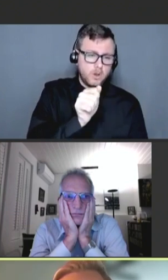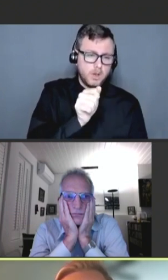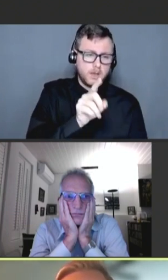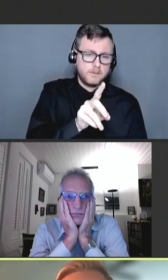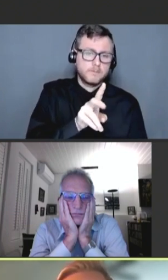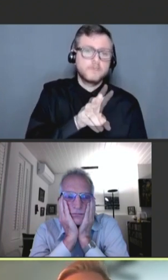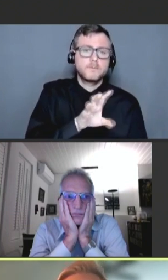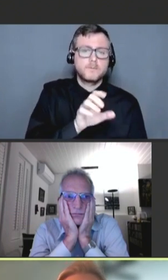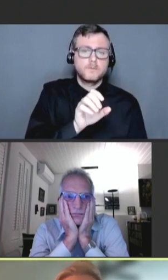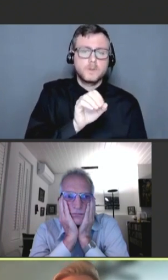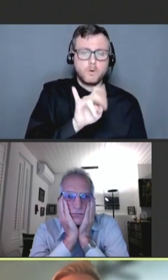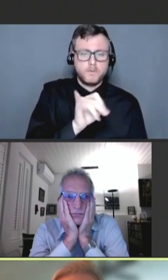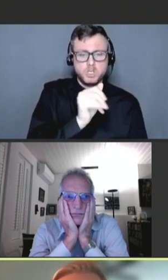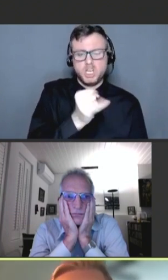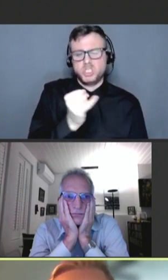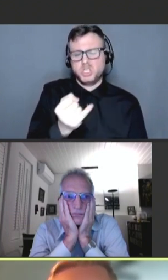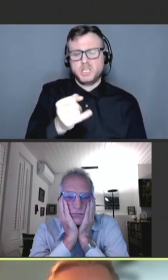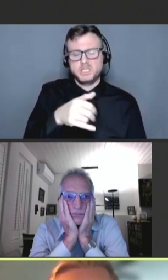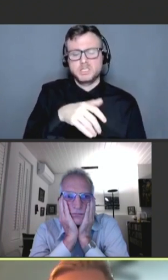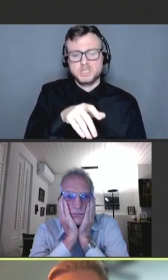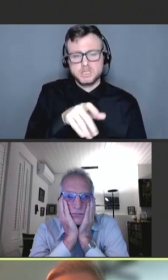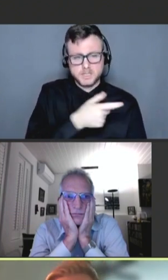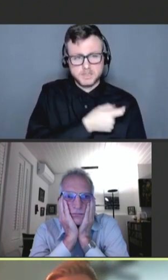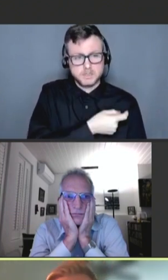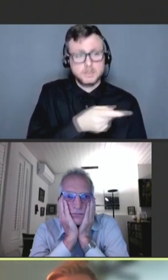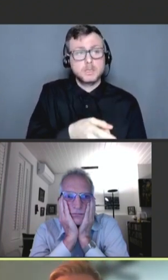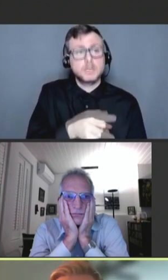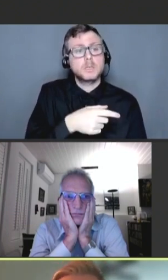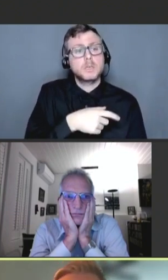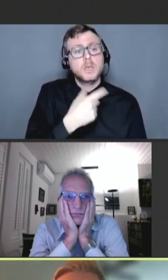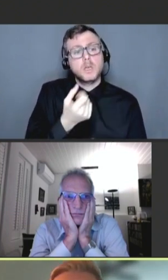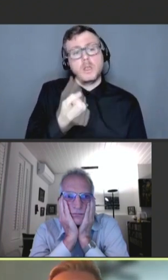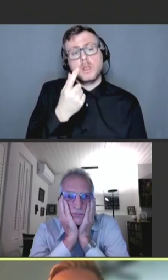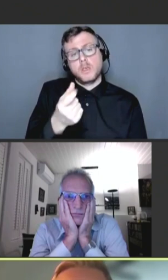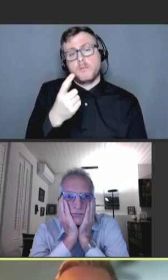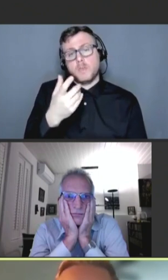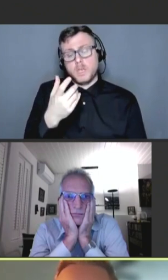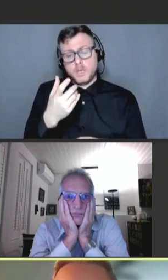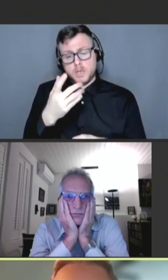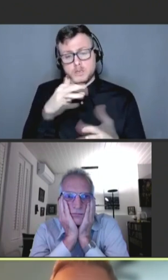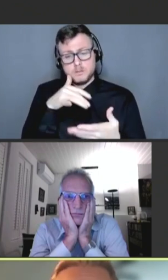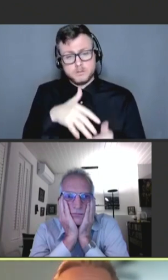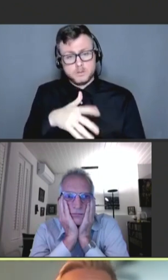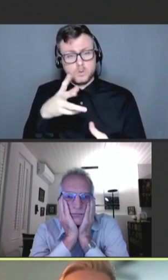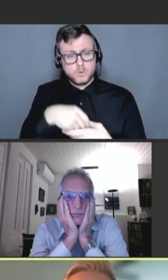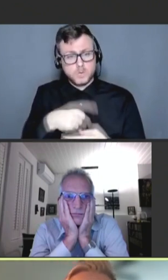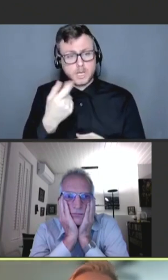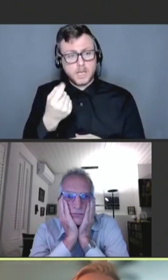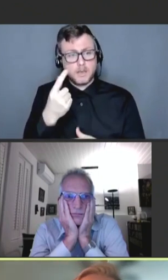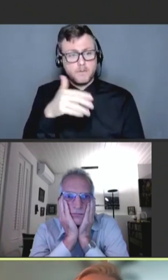11 studies, which included over 36,000 COVID survivors reported on changes in Long-COVID